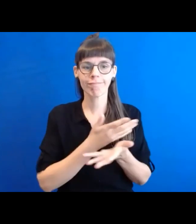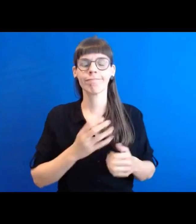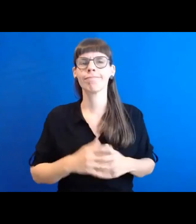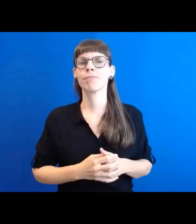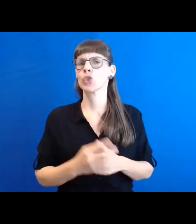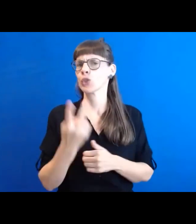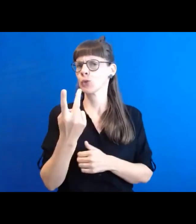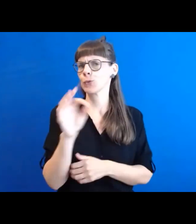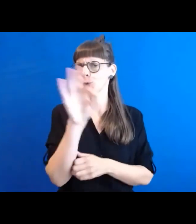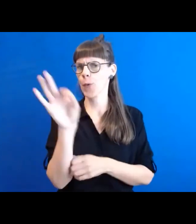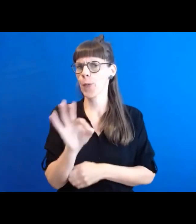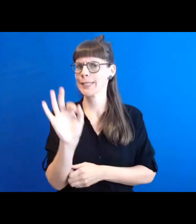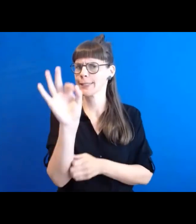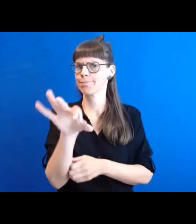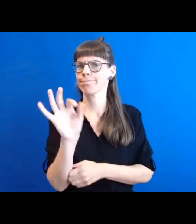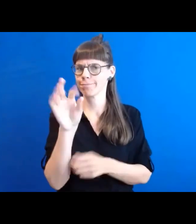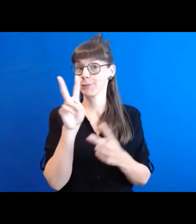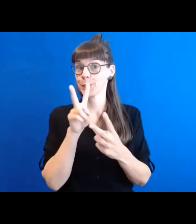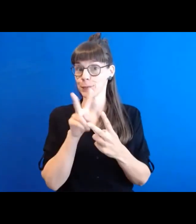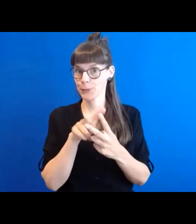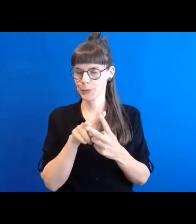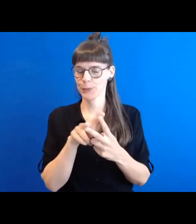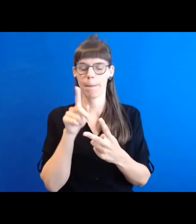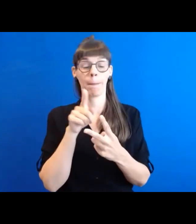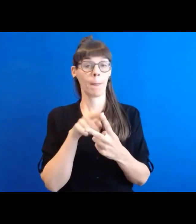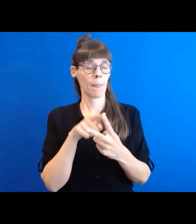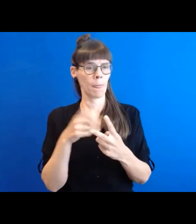. On that note we're moving to our